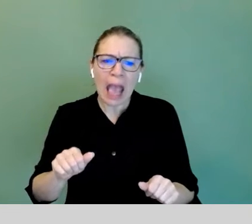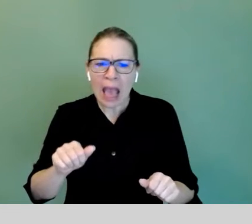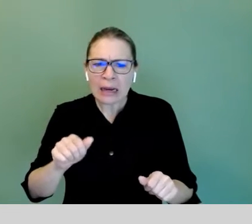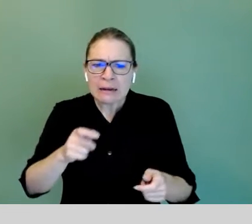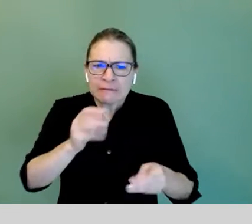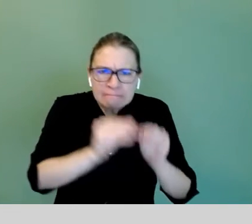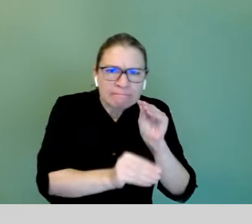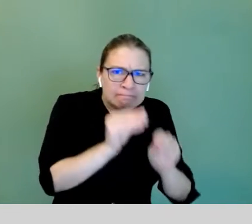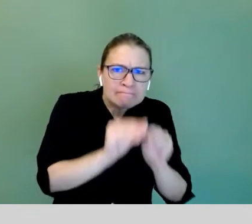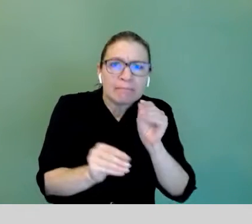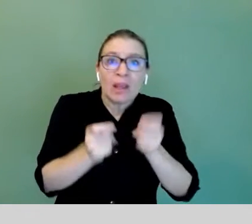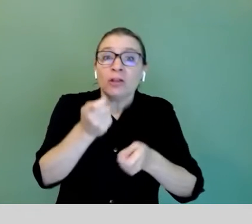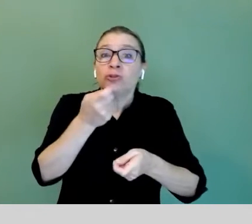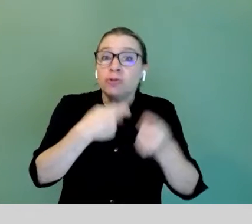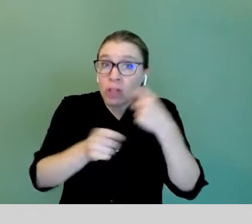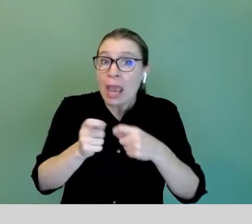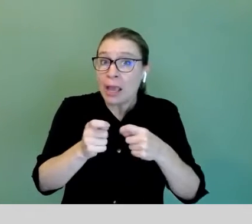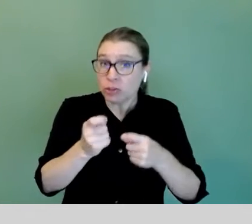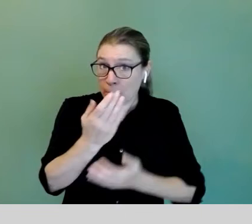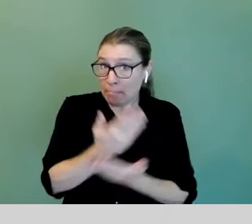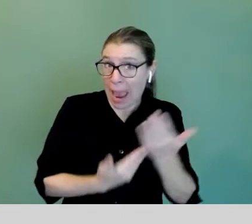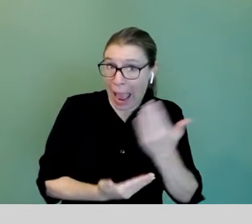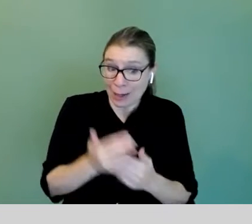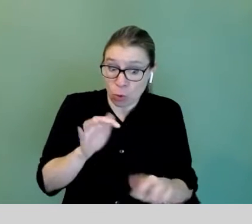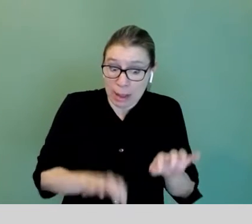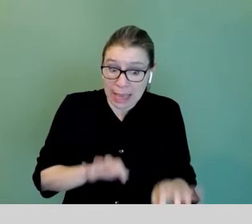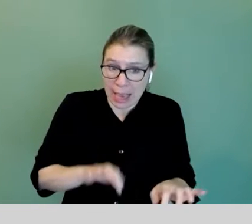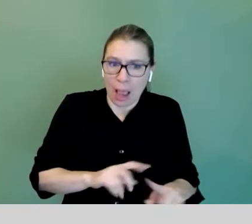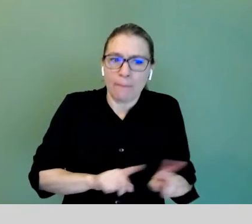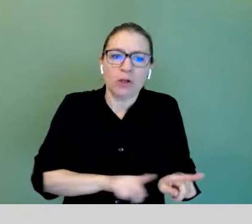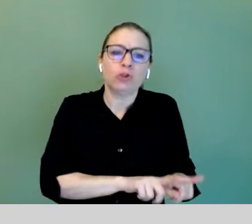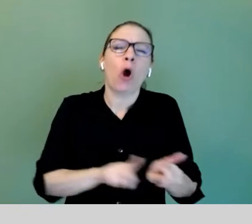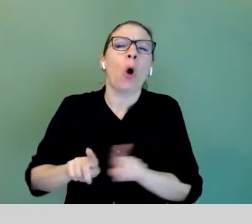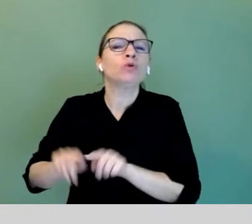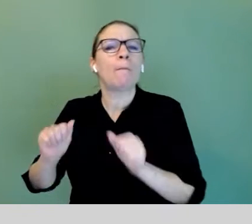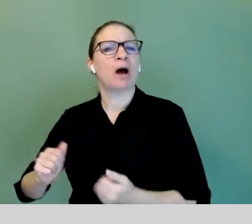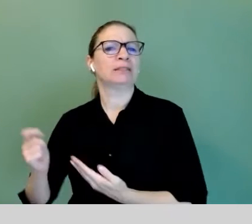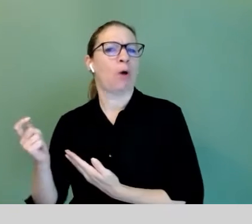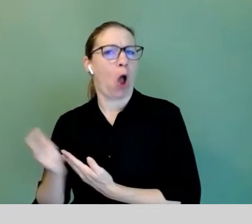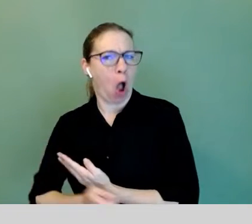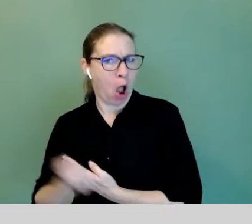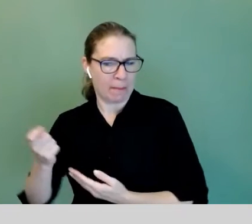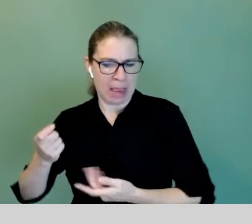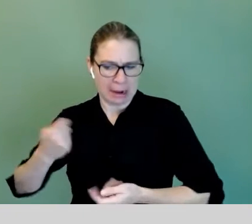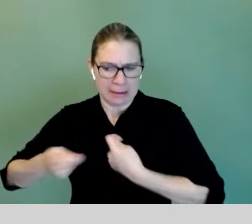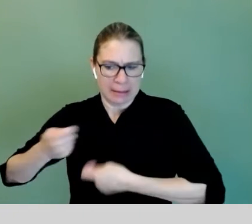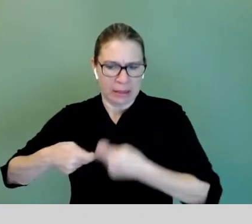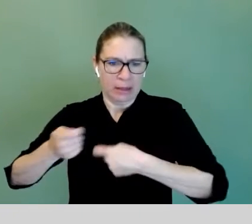that you could change manually, but it's also possible to do that automatically.